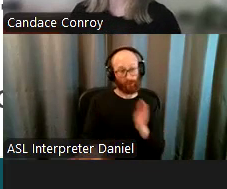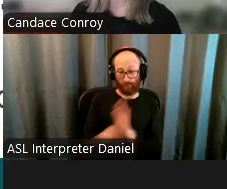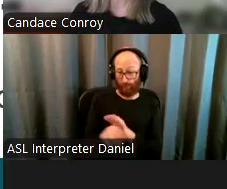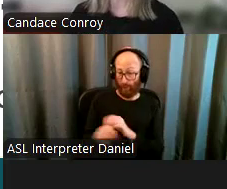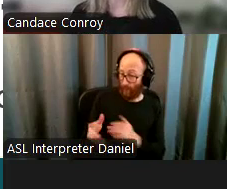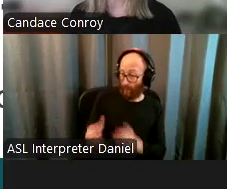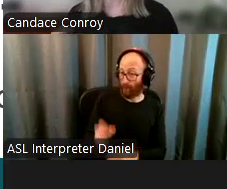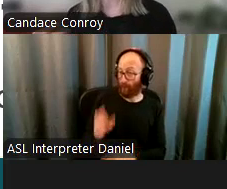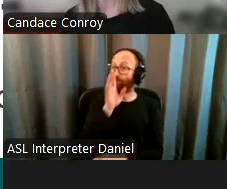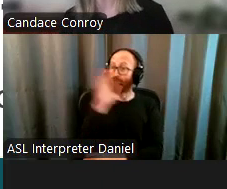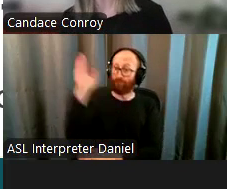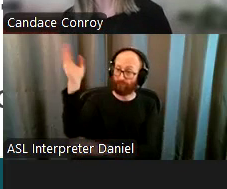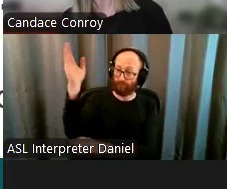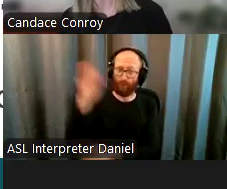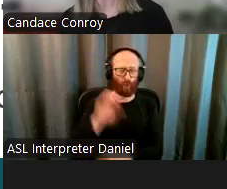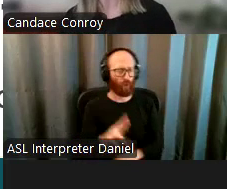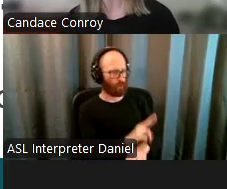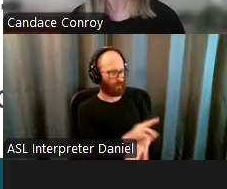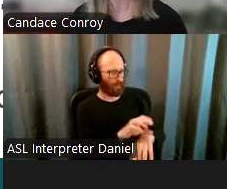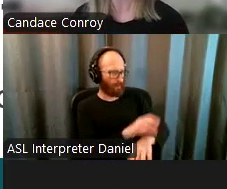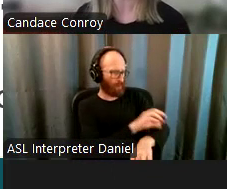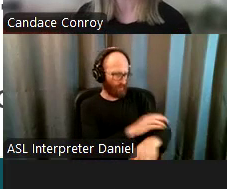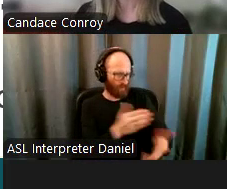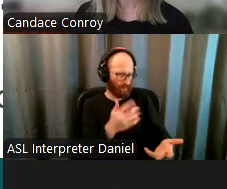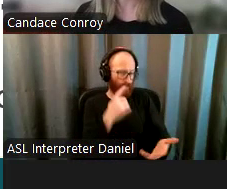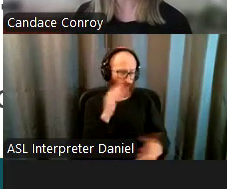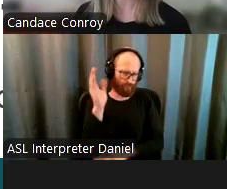presentation or use the computer for their presentation right?